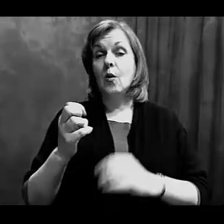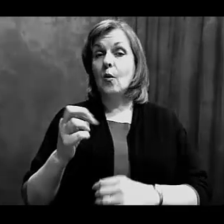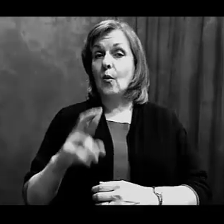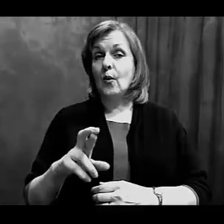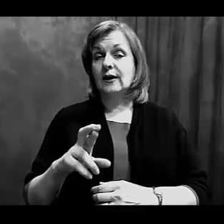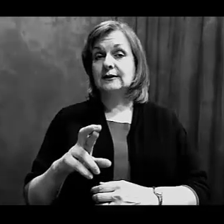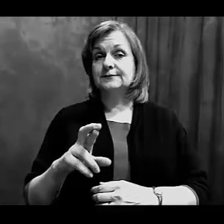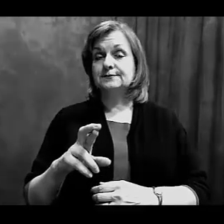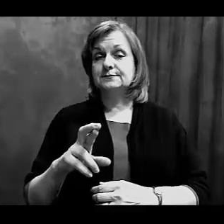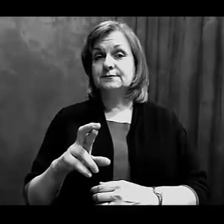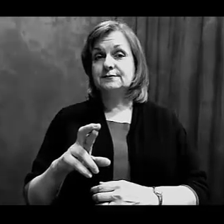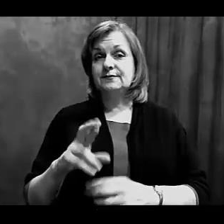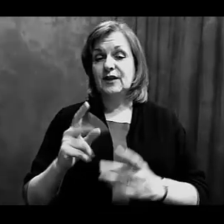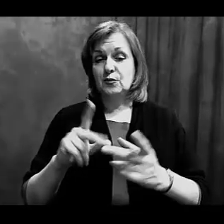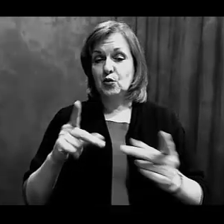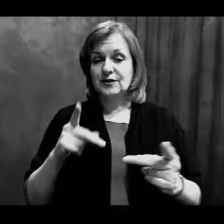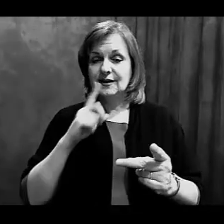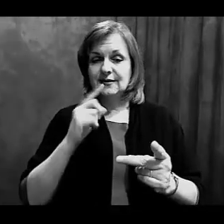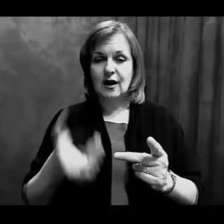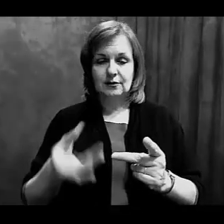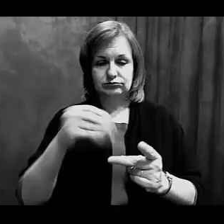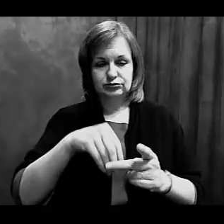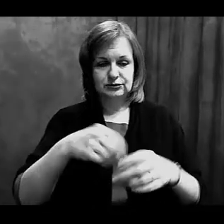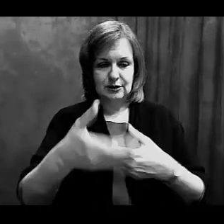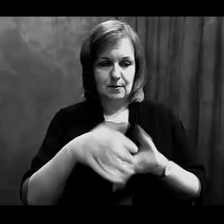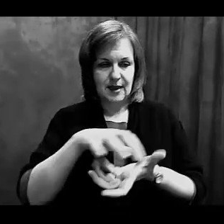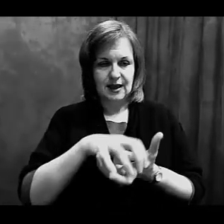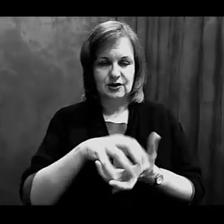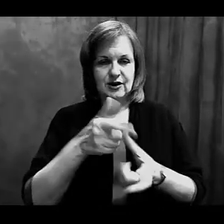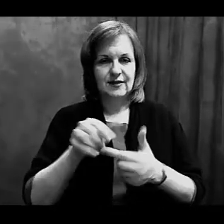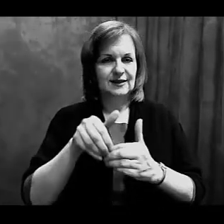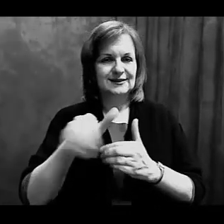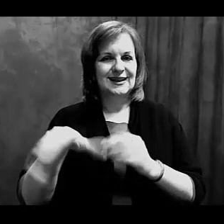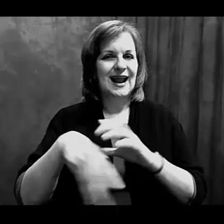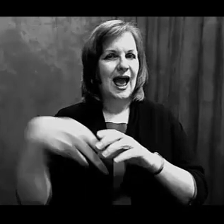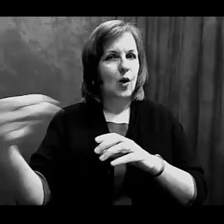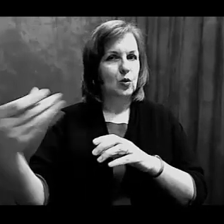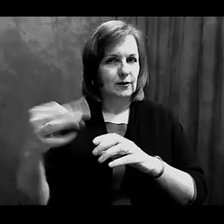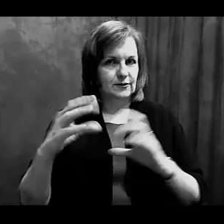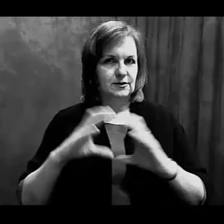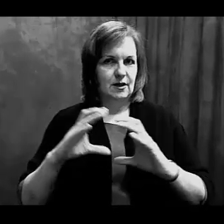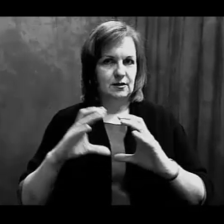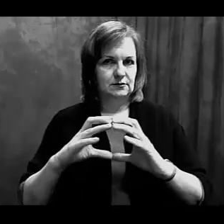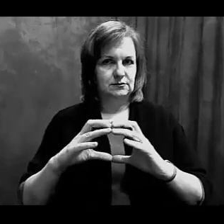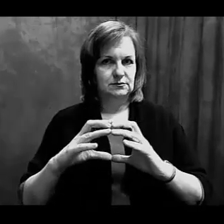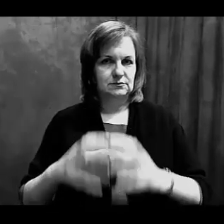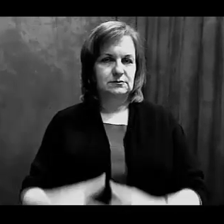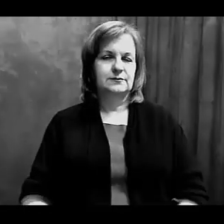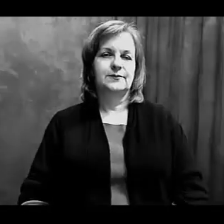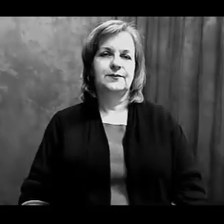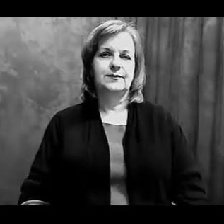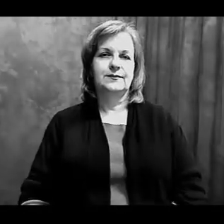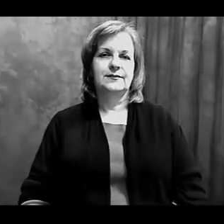or packaged and shipped out of the cell